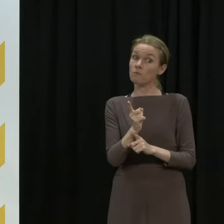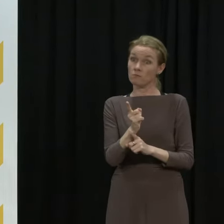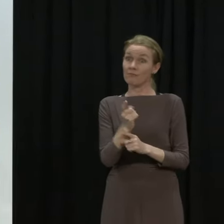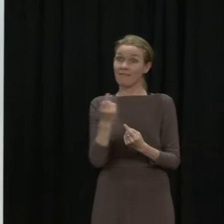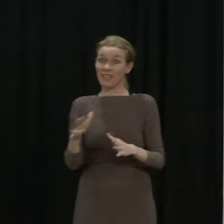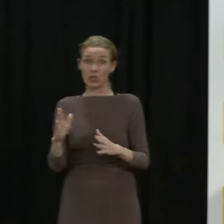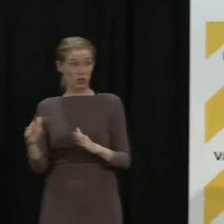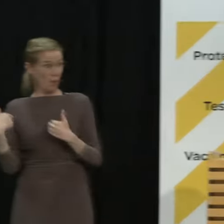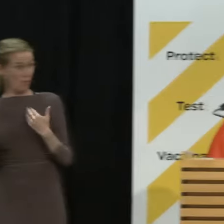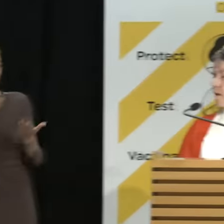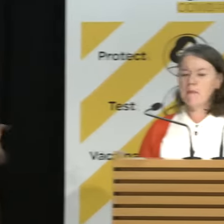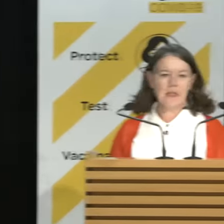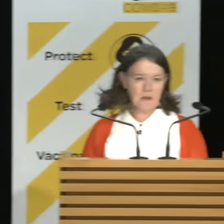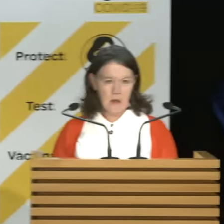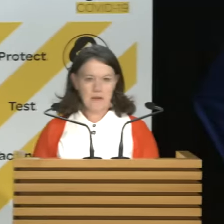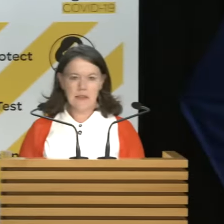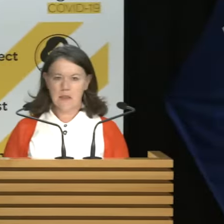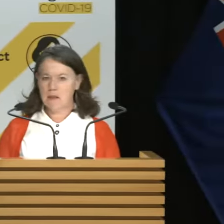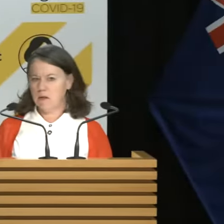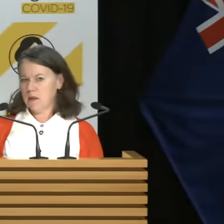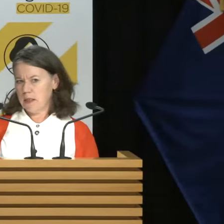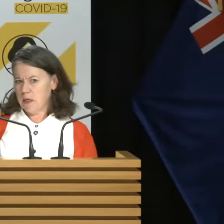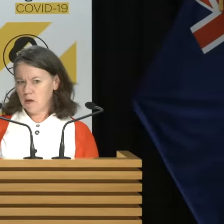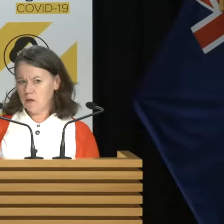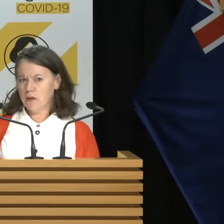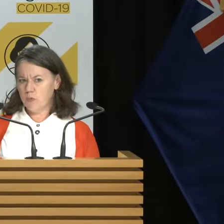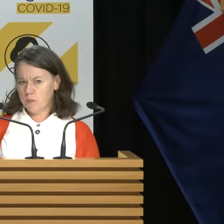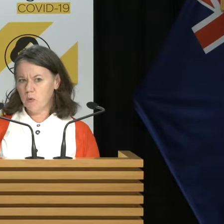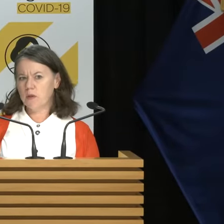clear guidance to members of